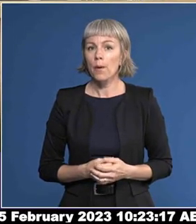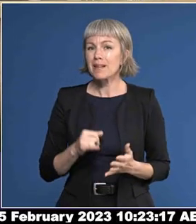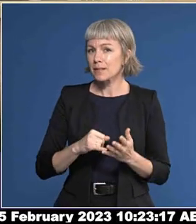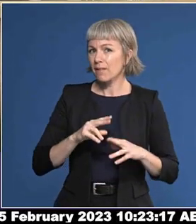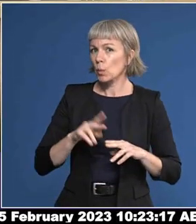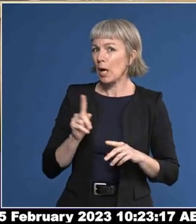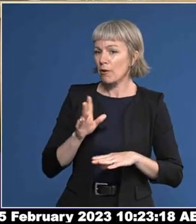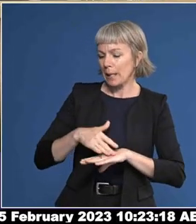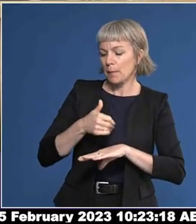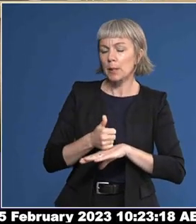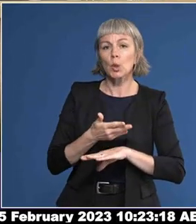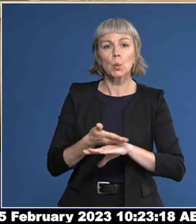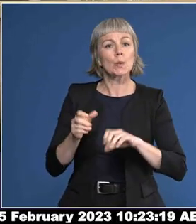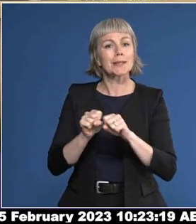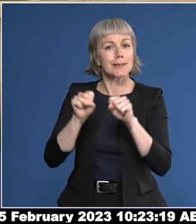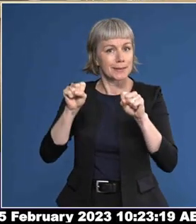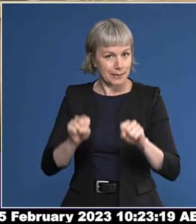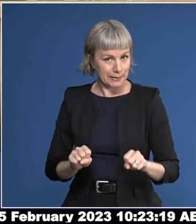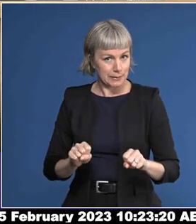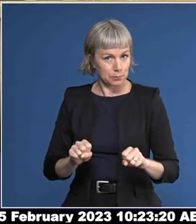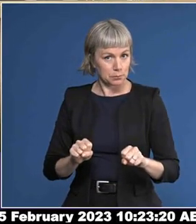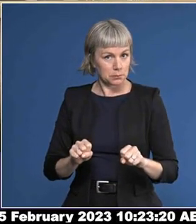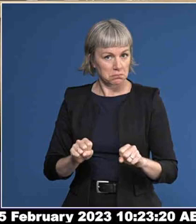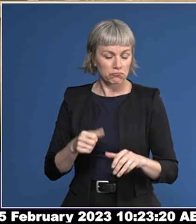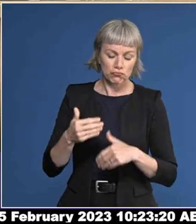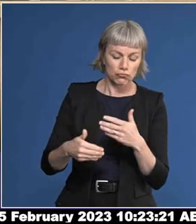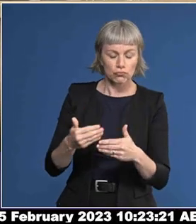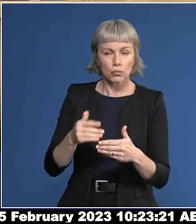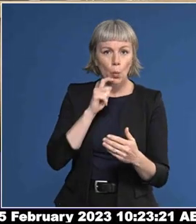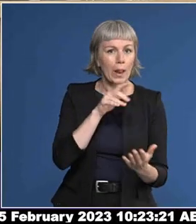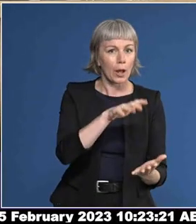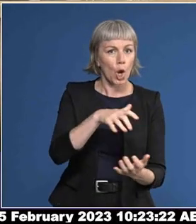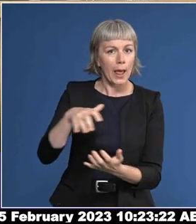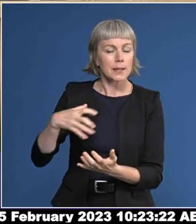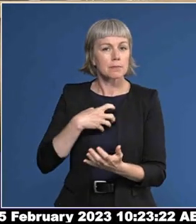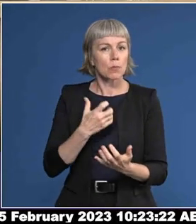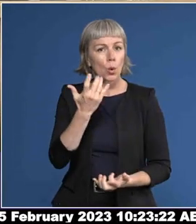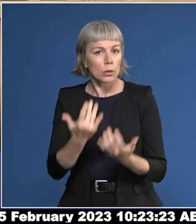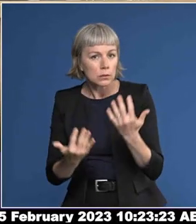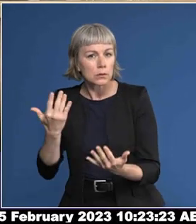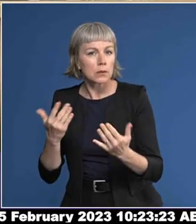and as part of that process we will be collecting them to collect as much demographic information as possible.